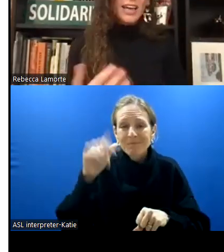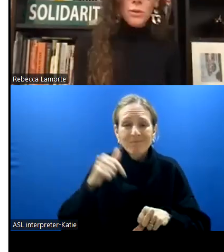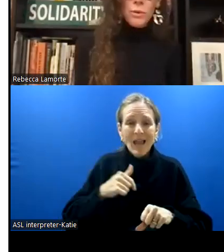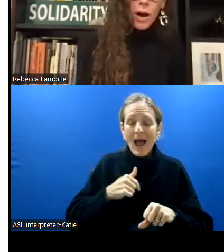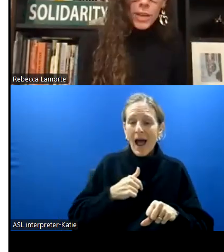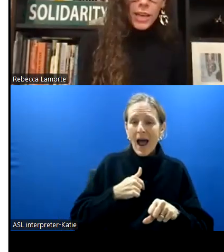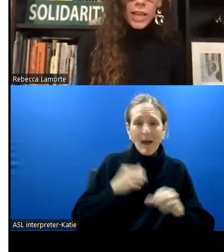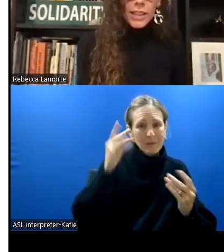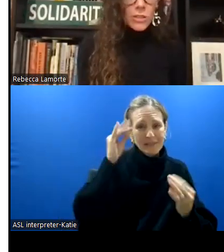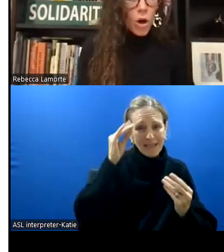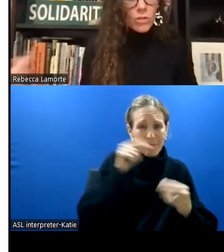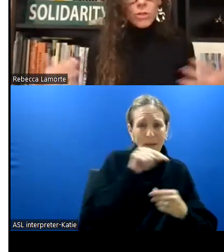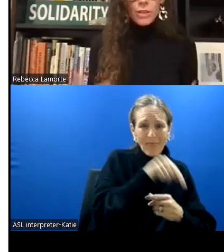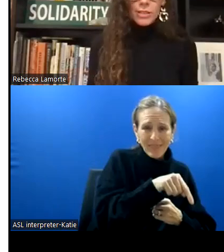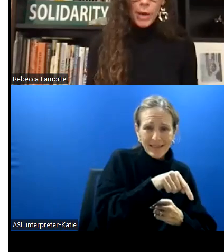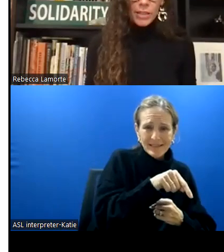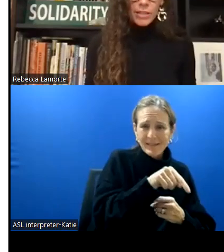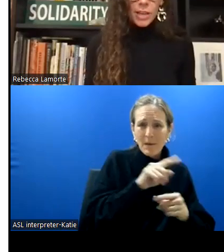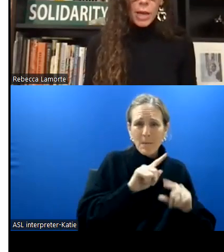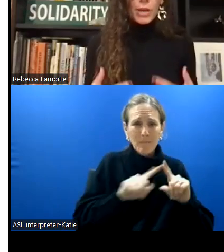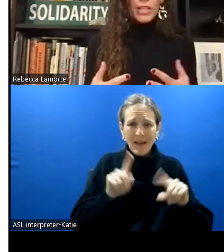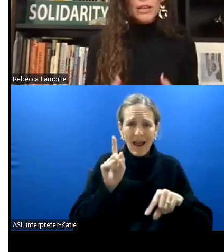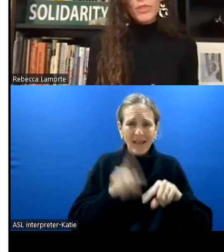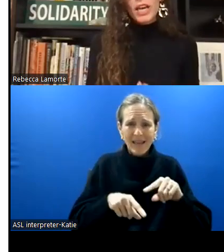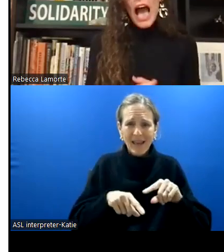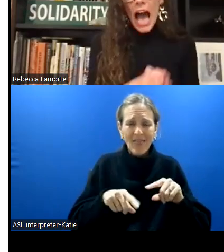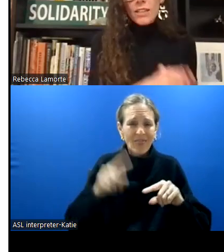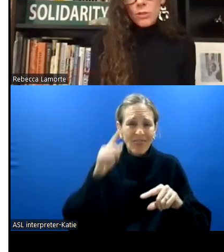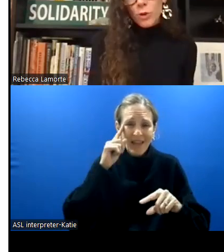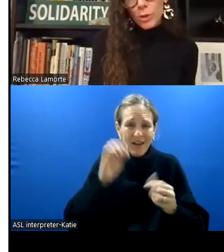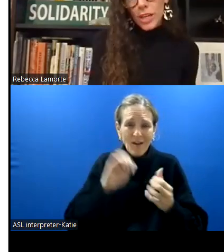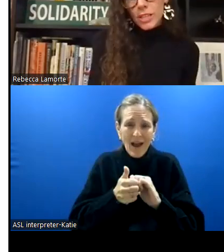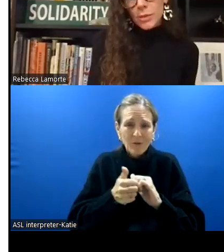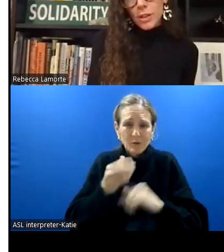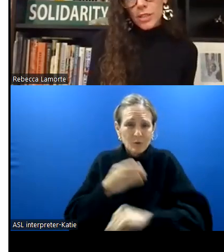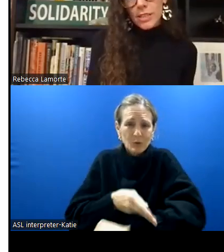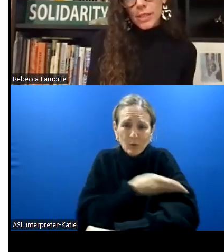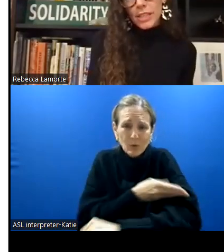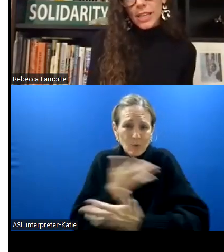Can you help me?" That's also this space. Because something, as a former candidate with a disability,